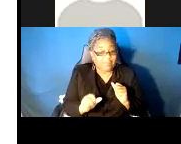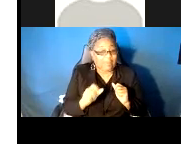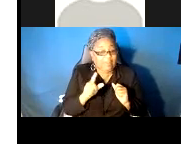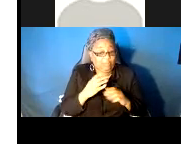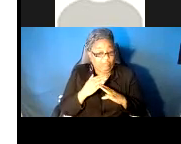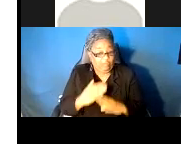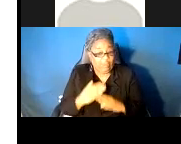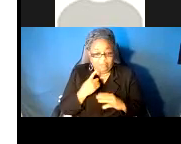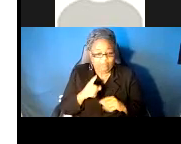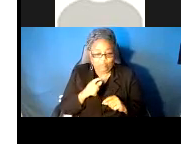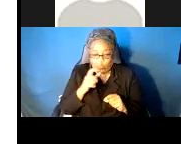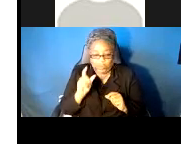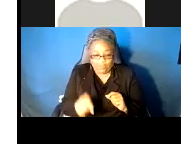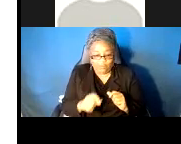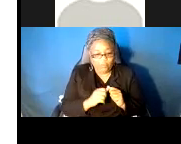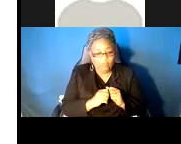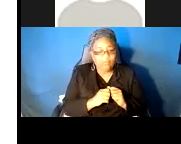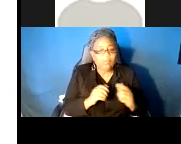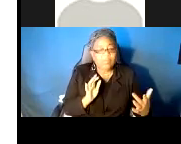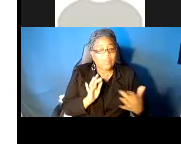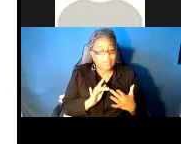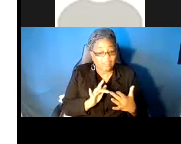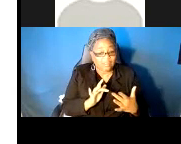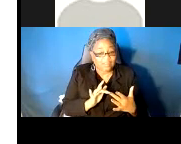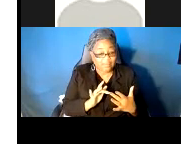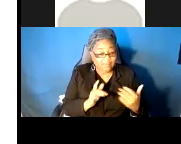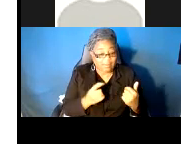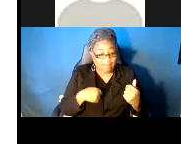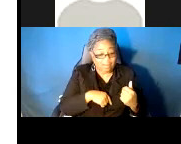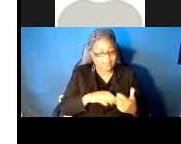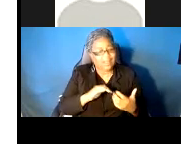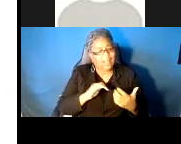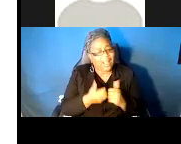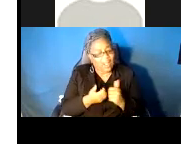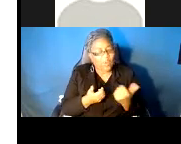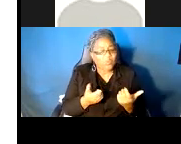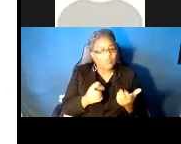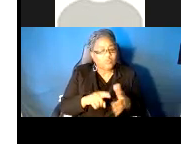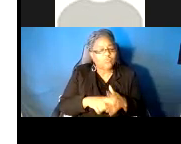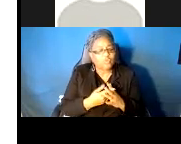you have an equal opportunity to apply. For example, guidelines are available online